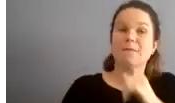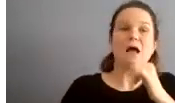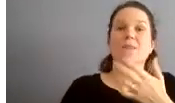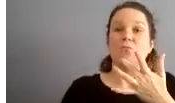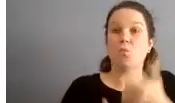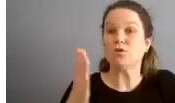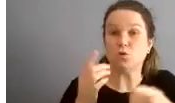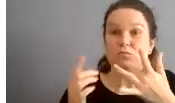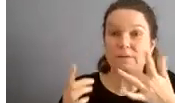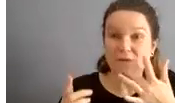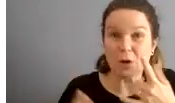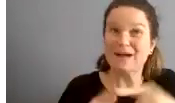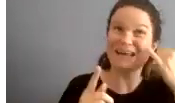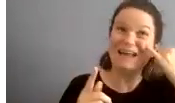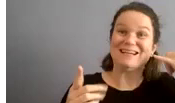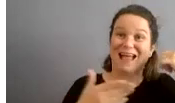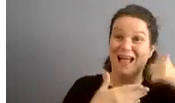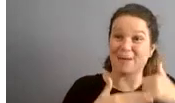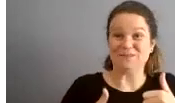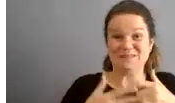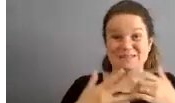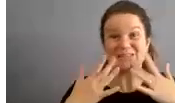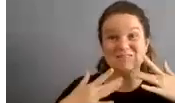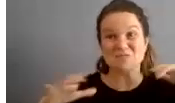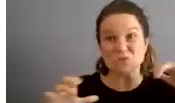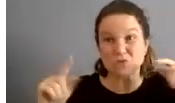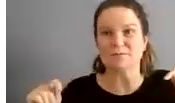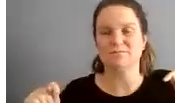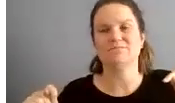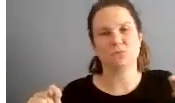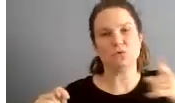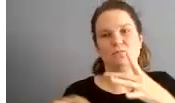way of getting there, that's the point. Go ahead and give us the next slide, please.